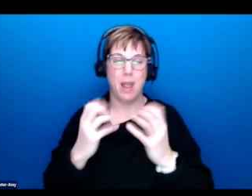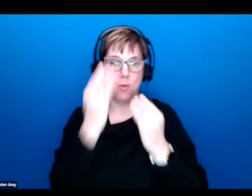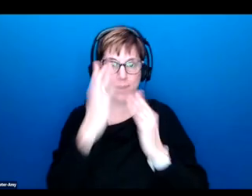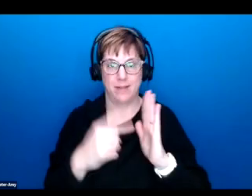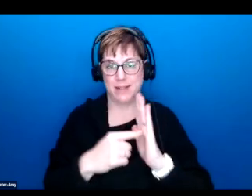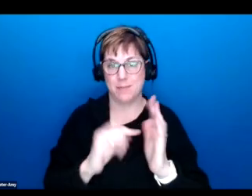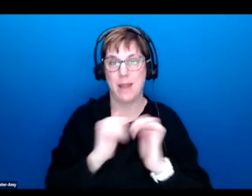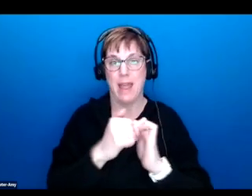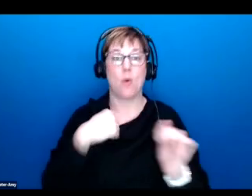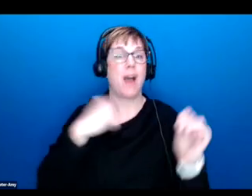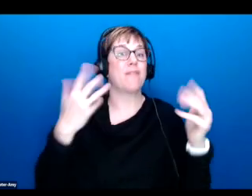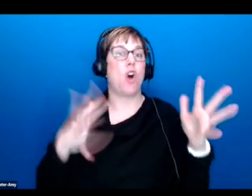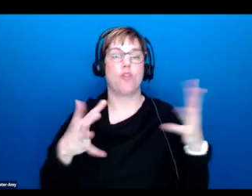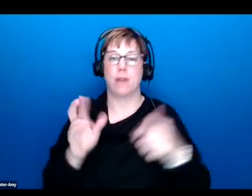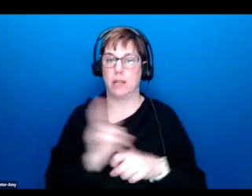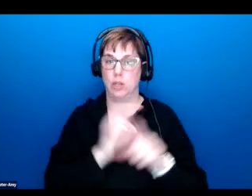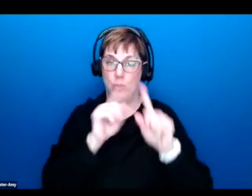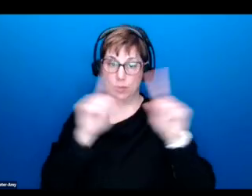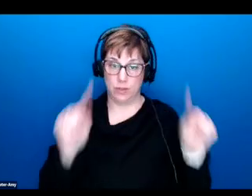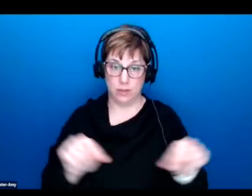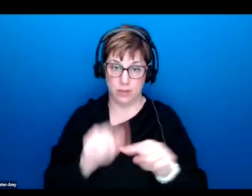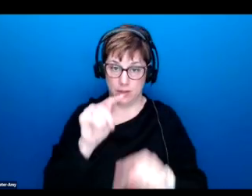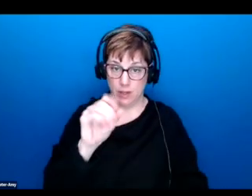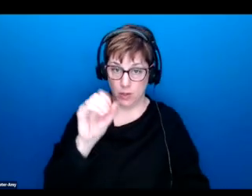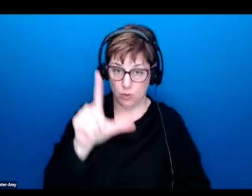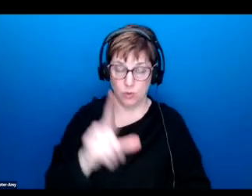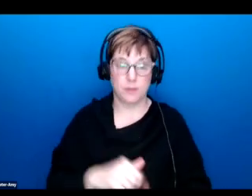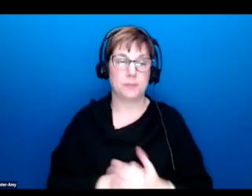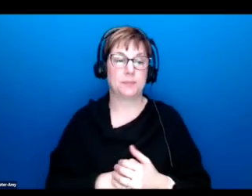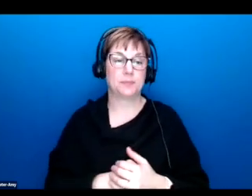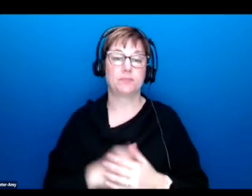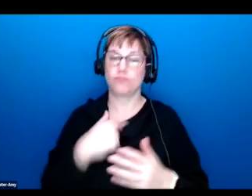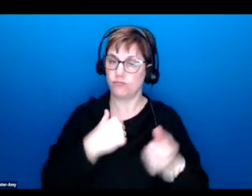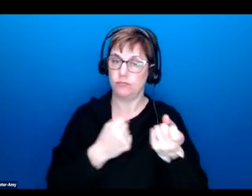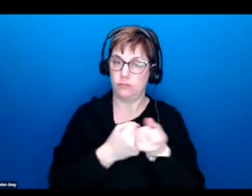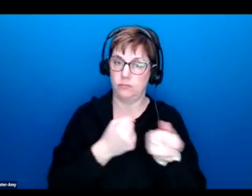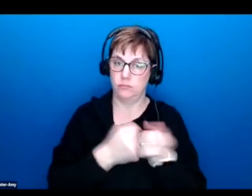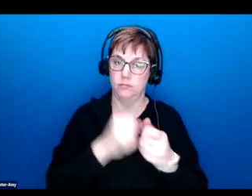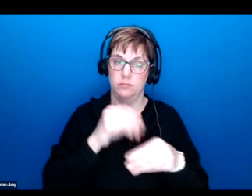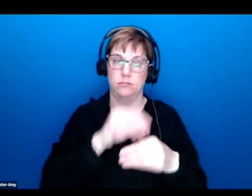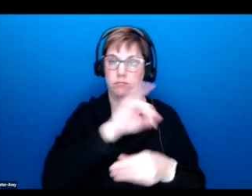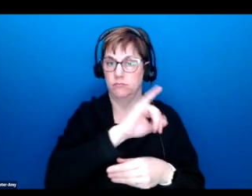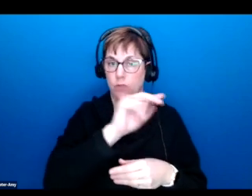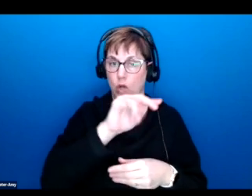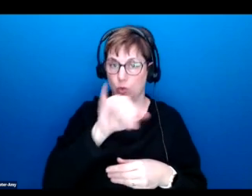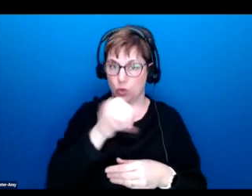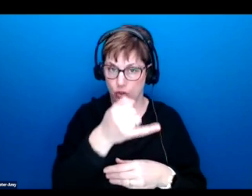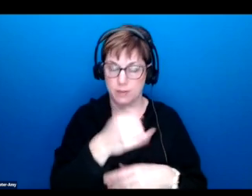how I've already used this tool. I do advocacy in New Jersey where I'm working alongside